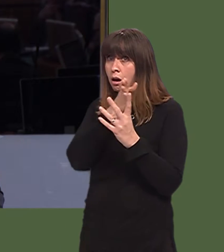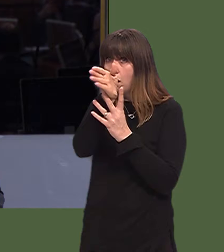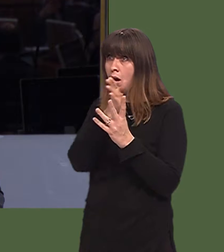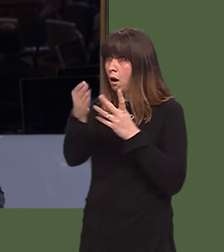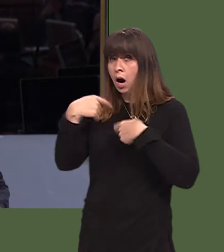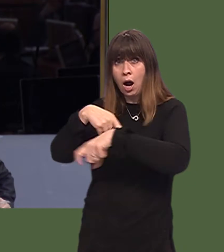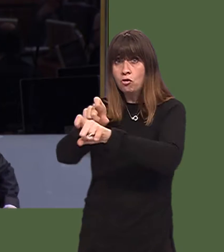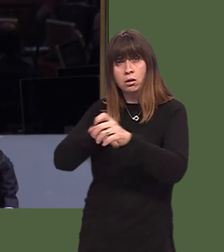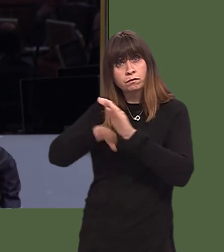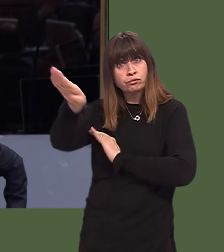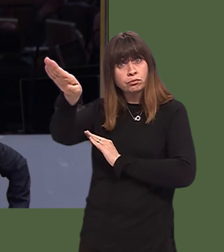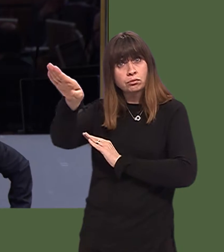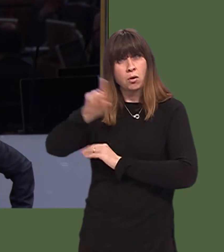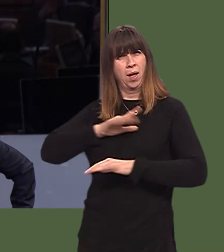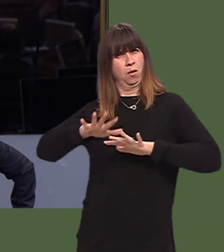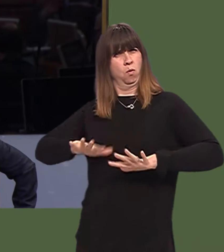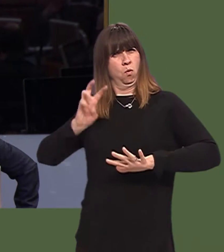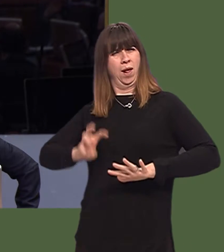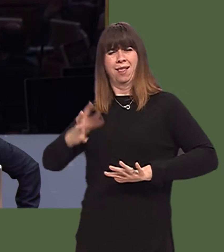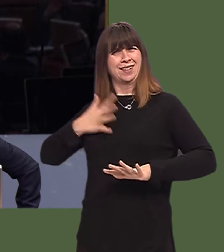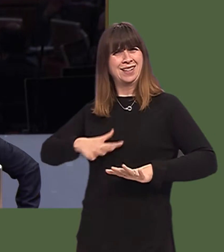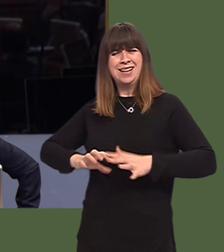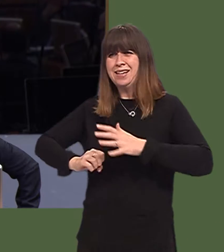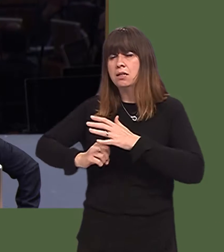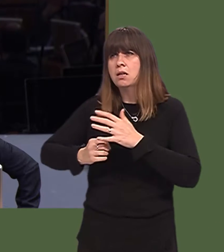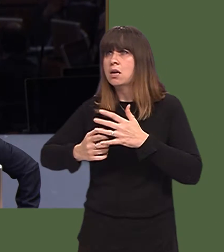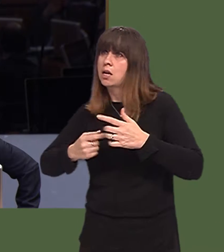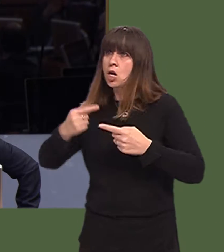that Wales can develop its competitive advantage?